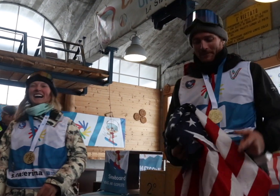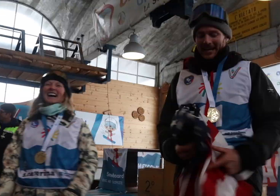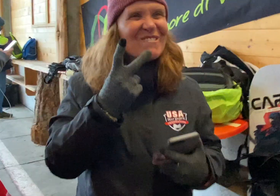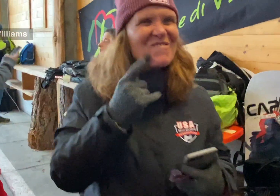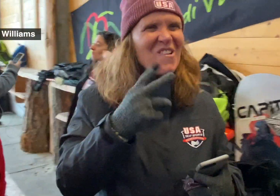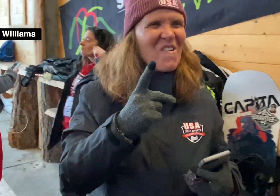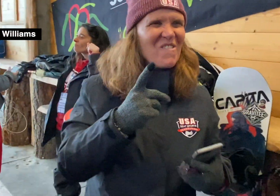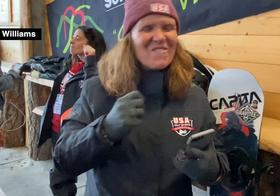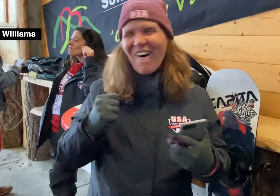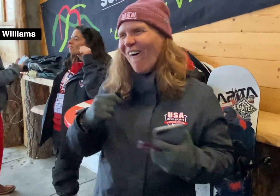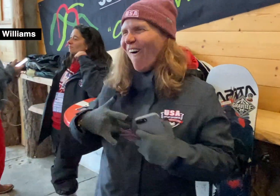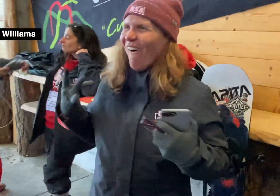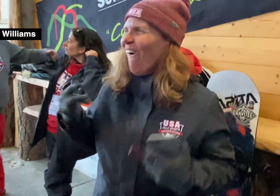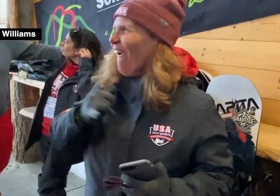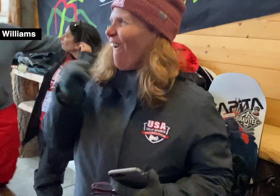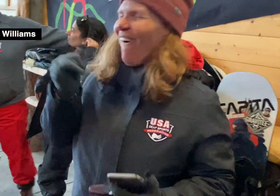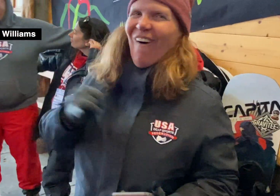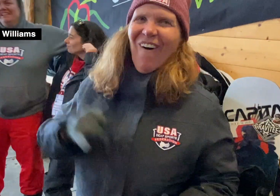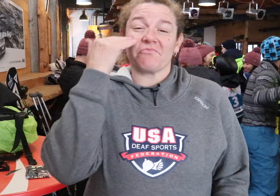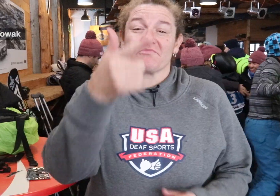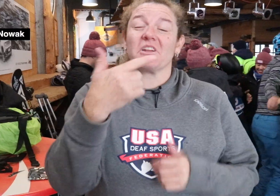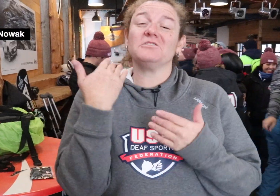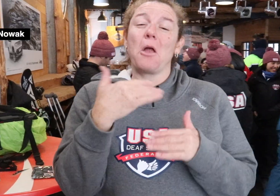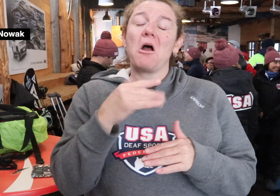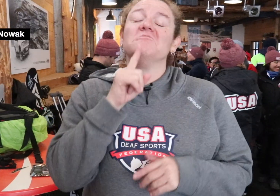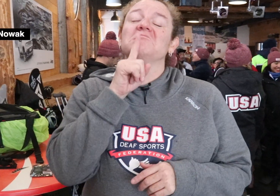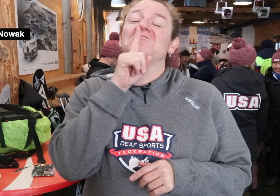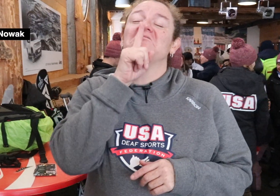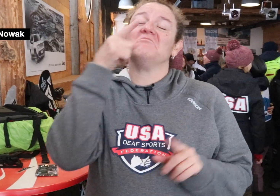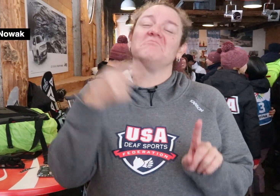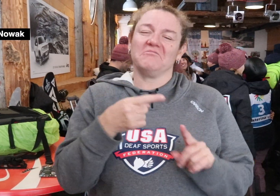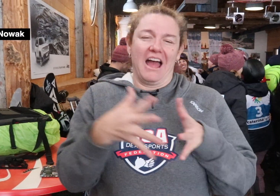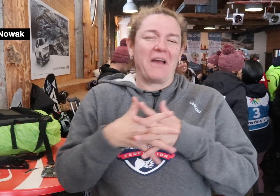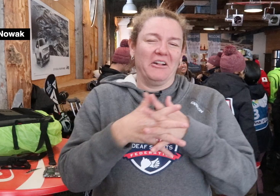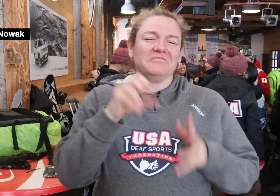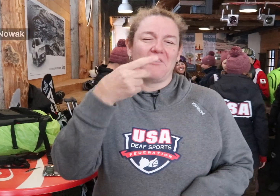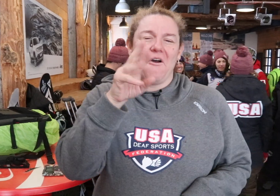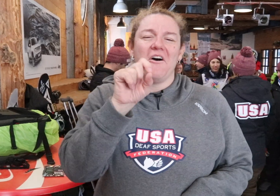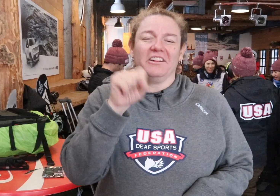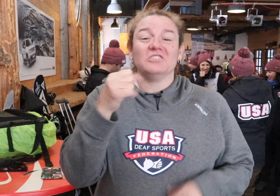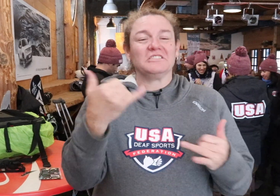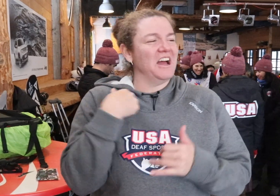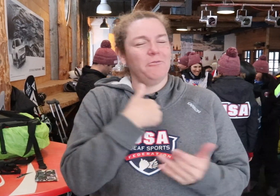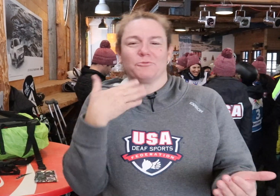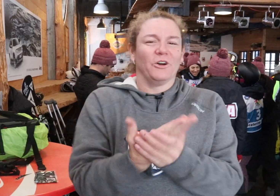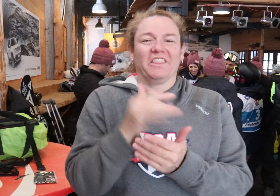Two gold medals! I’m so thrilled. Snowboarding is an American sport and today we proved that.